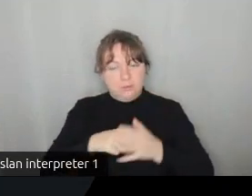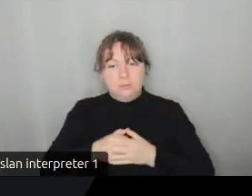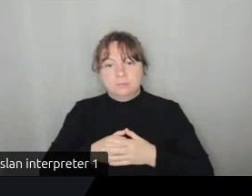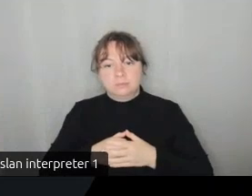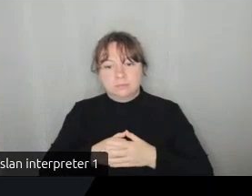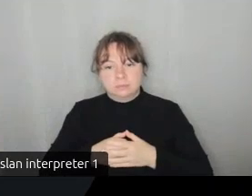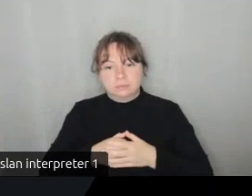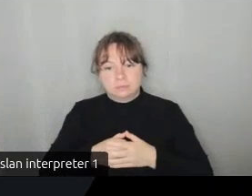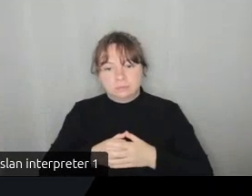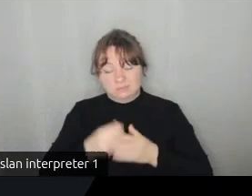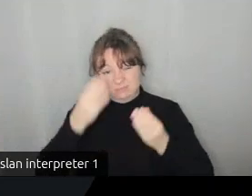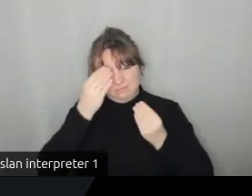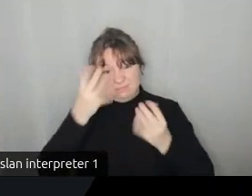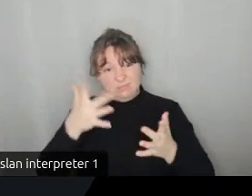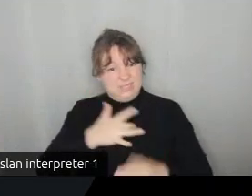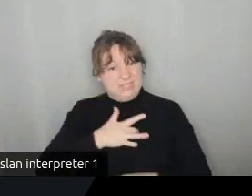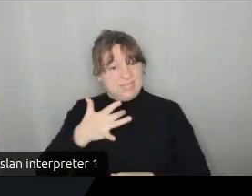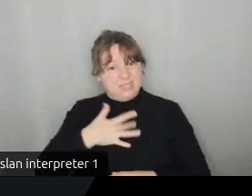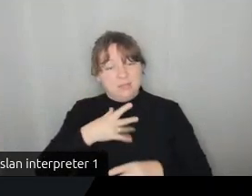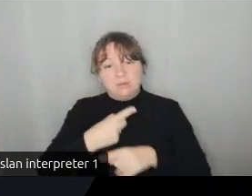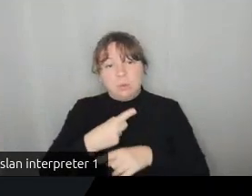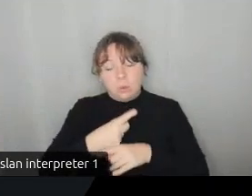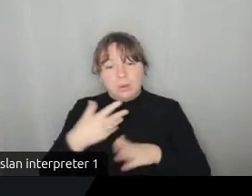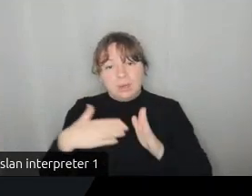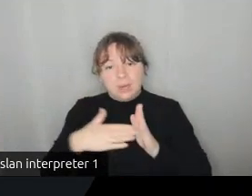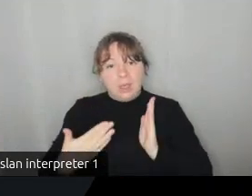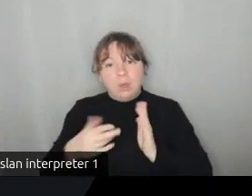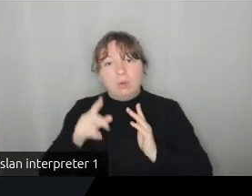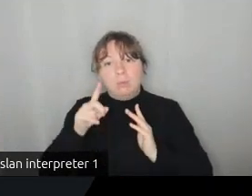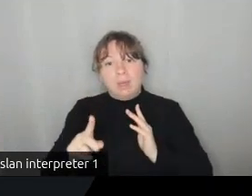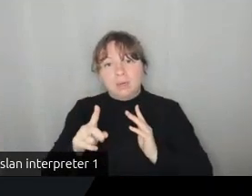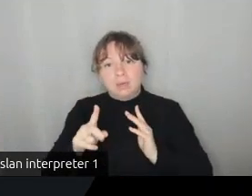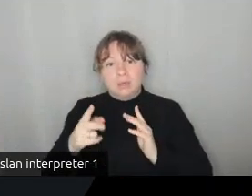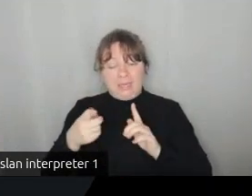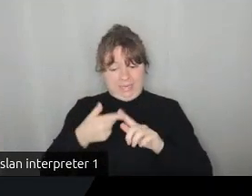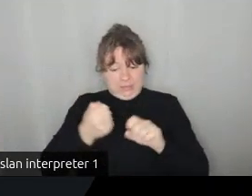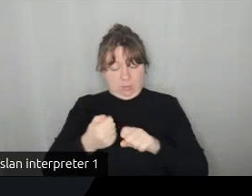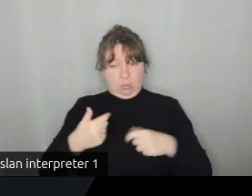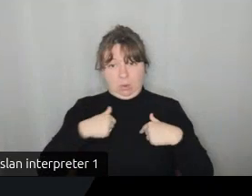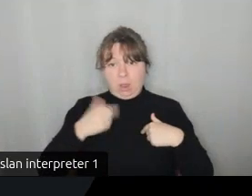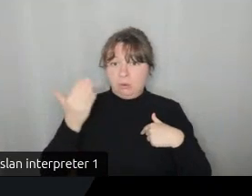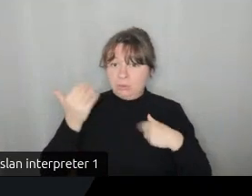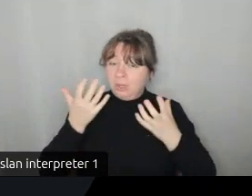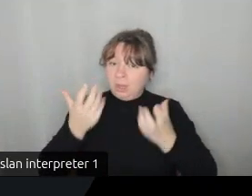just an example of how you can use an application to vary. So in this circumstance and as you can